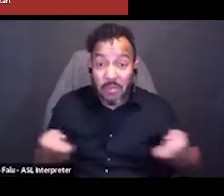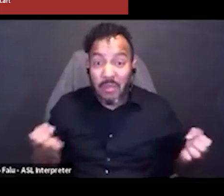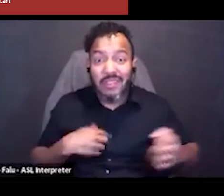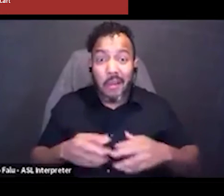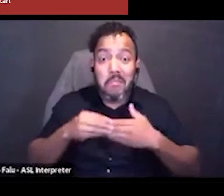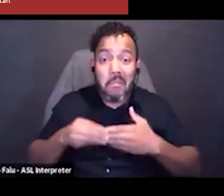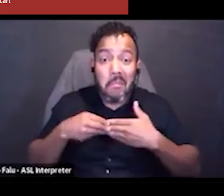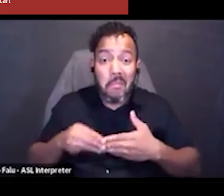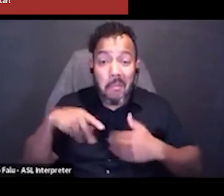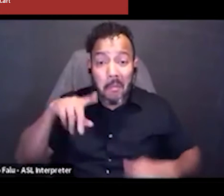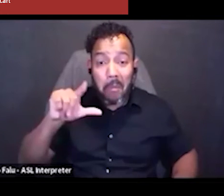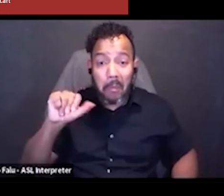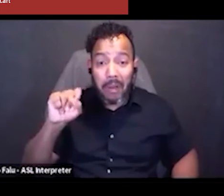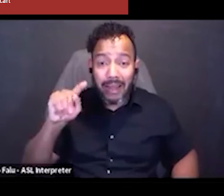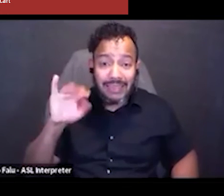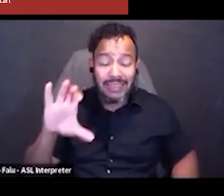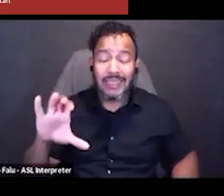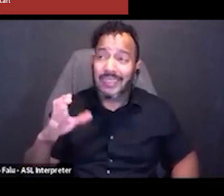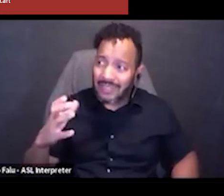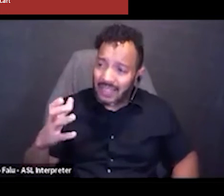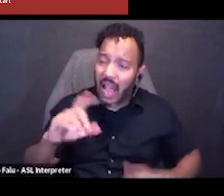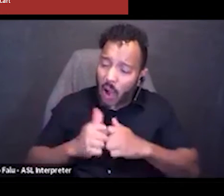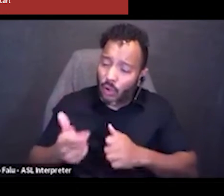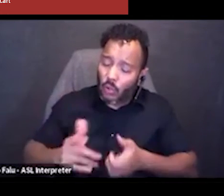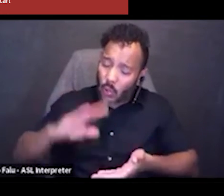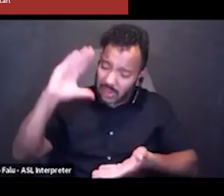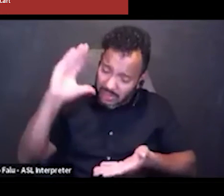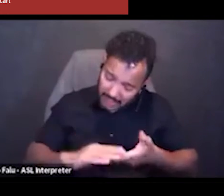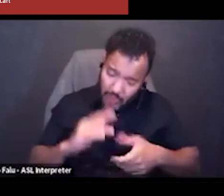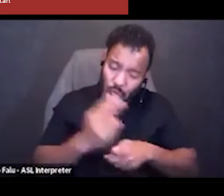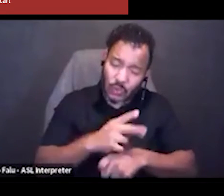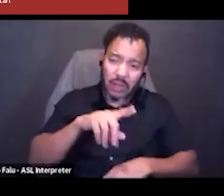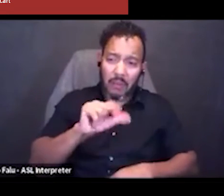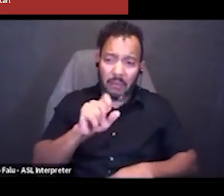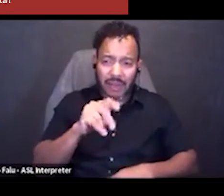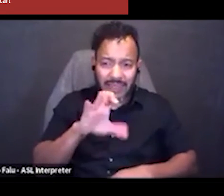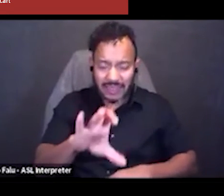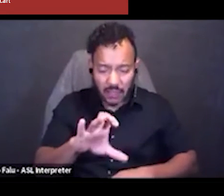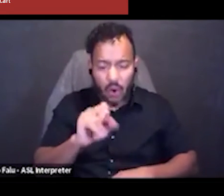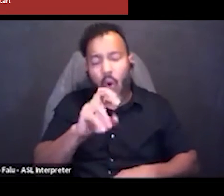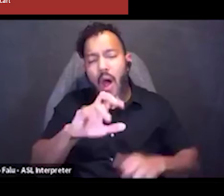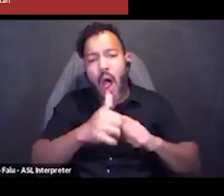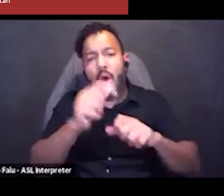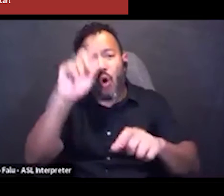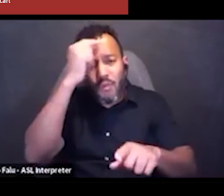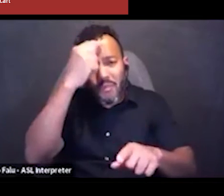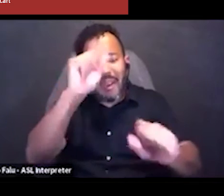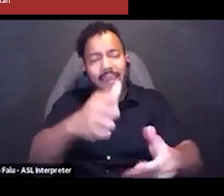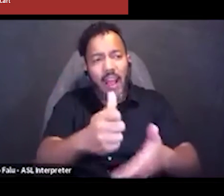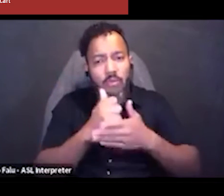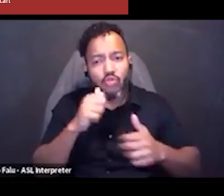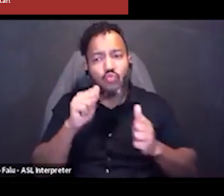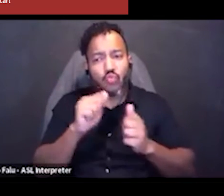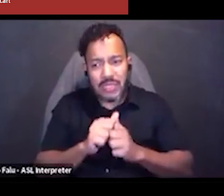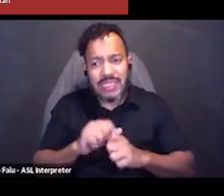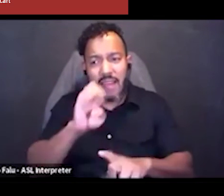Just having government programs that help with the environmental, with my stance politically,